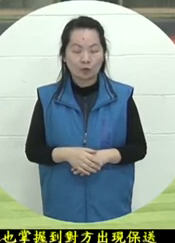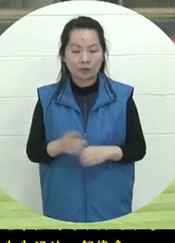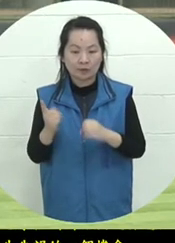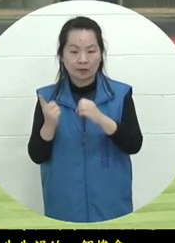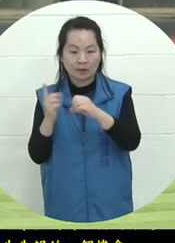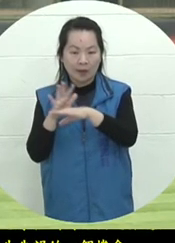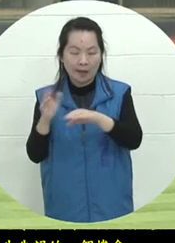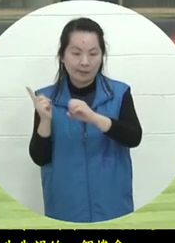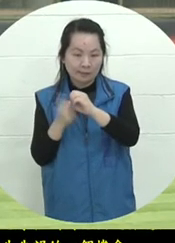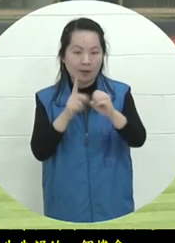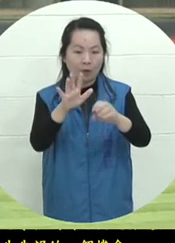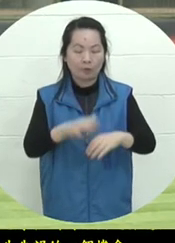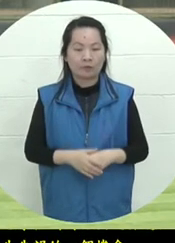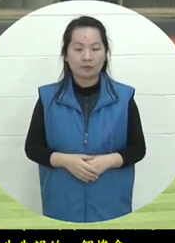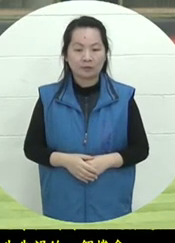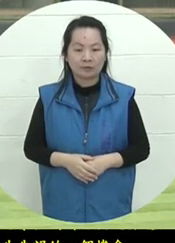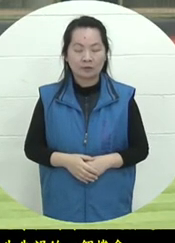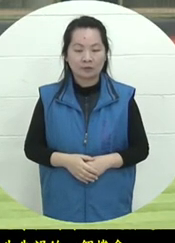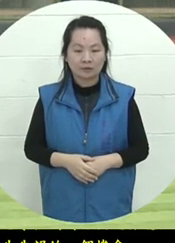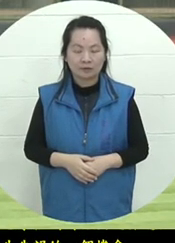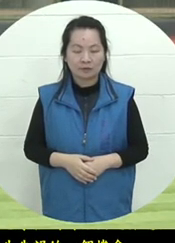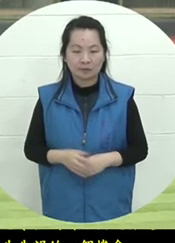has already created an overall situation of at least 4 points.